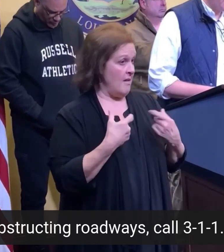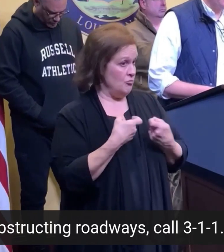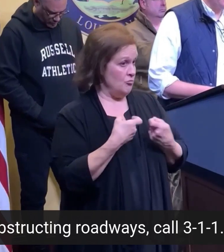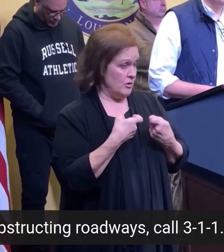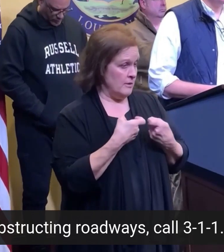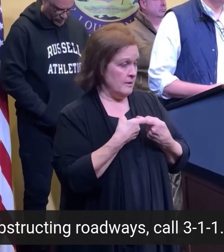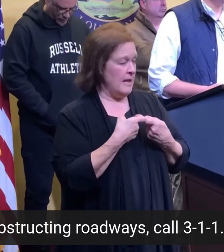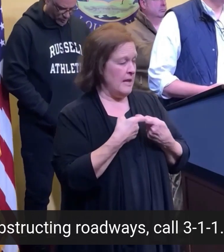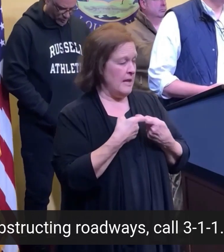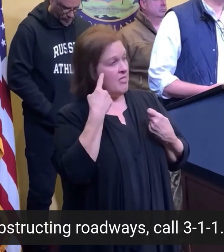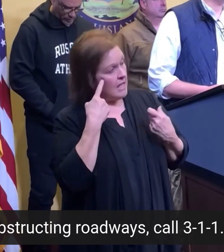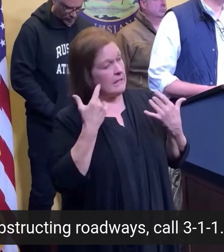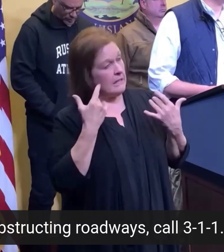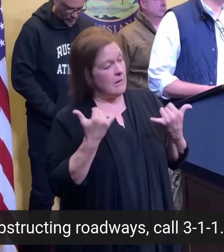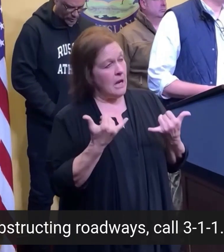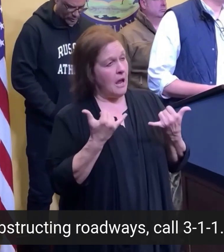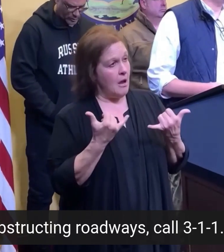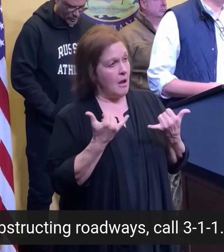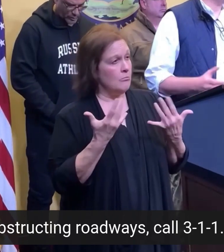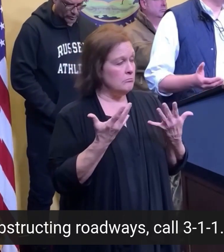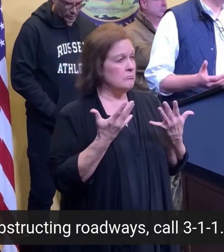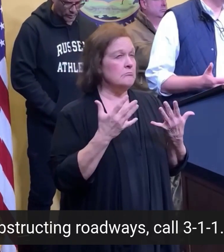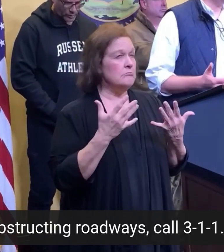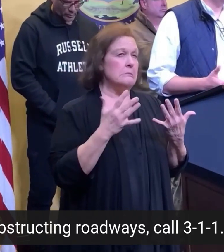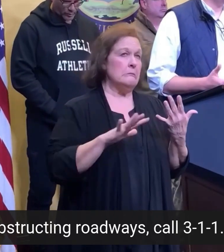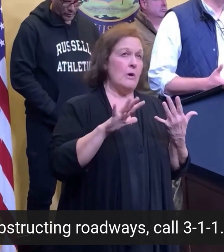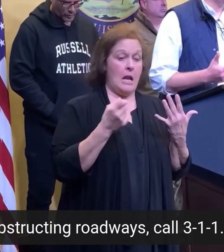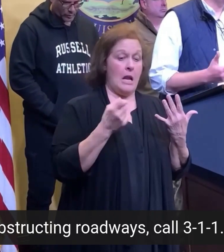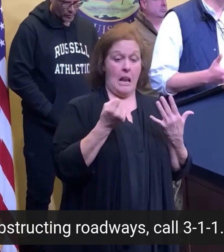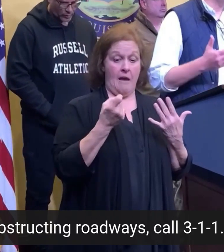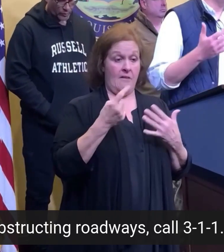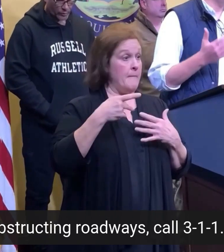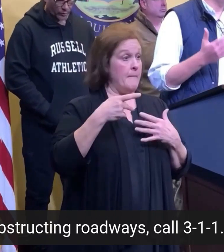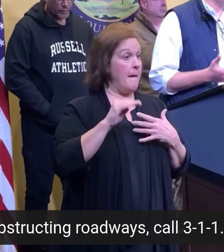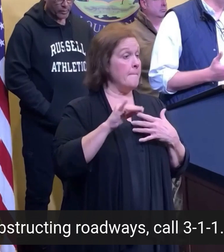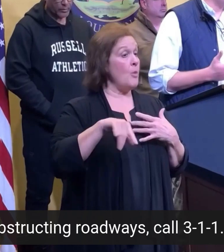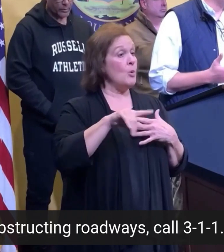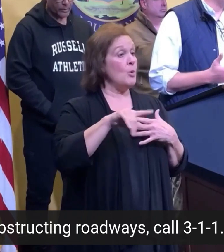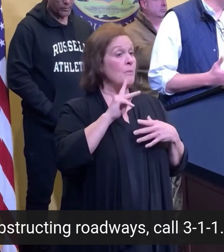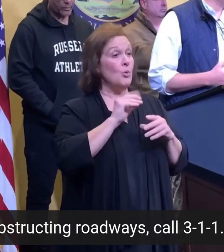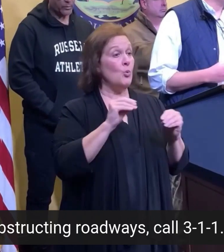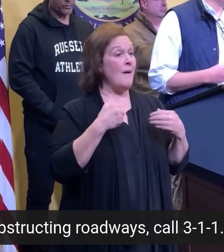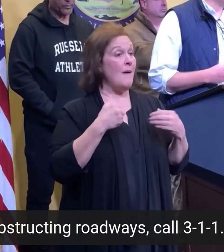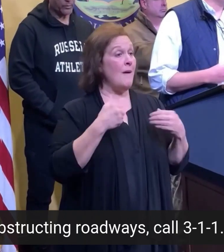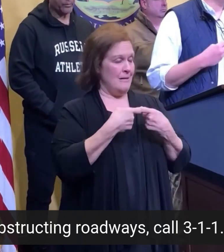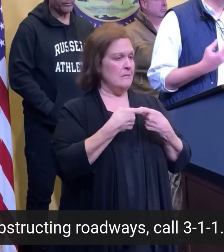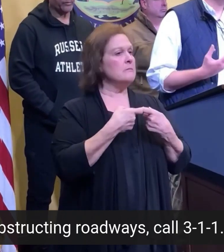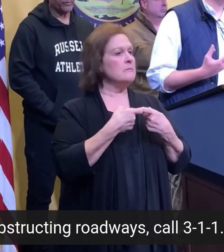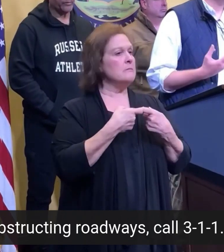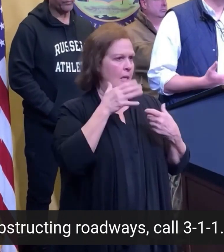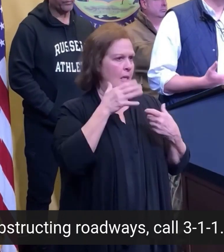they believe at this moment that by 11 pm those houses that can receive power will have power